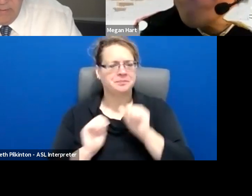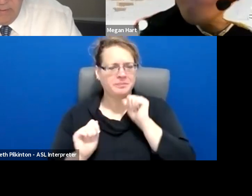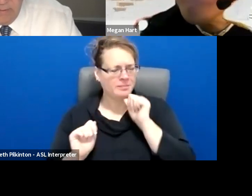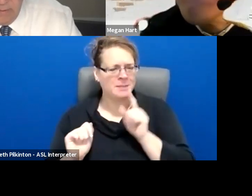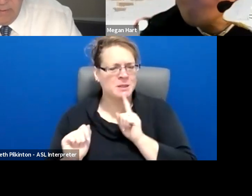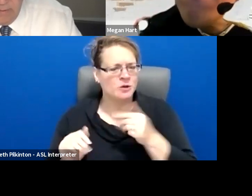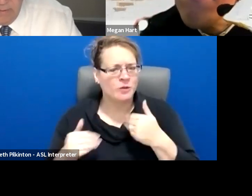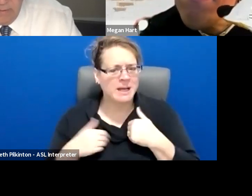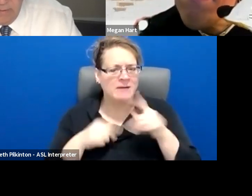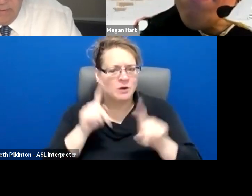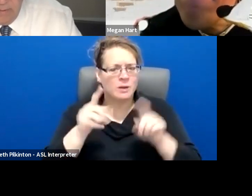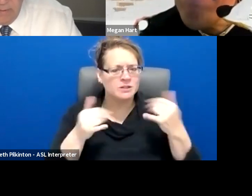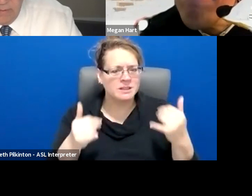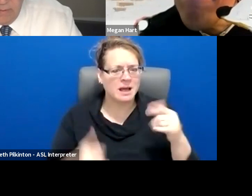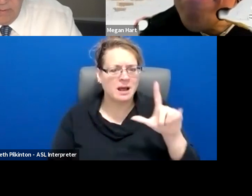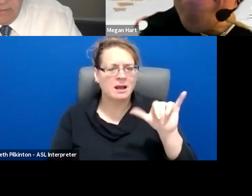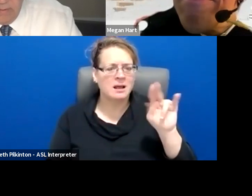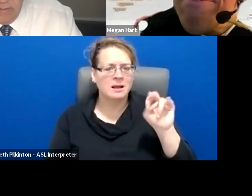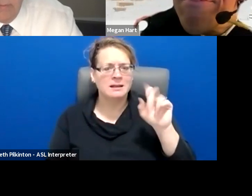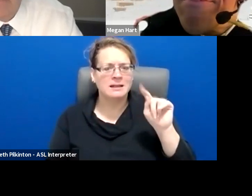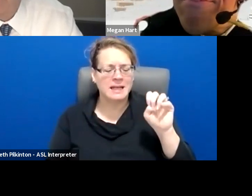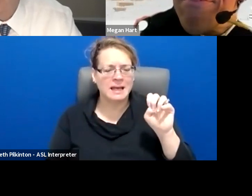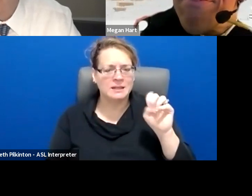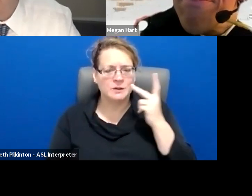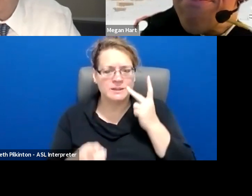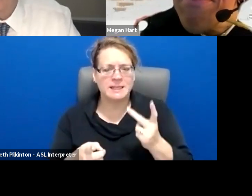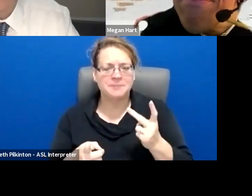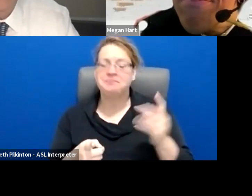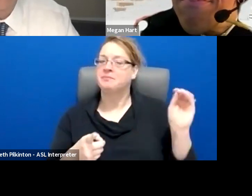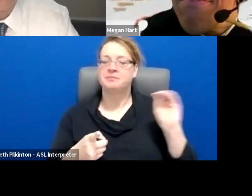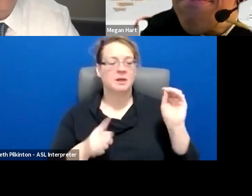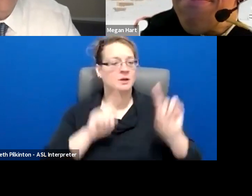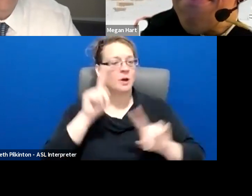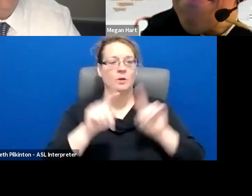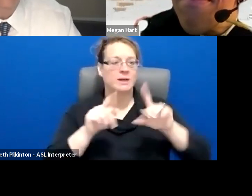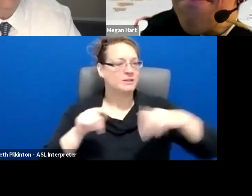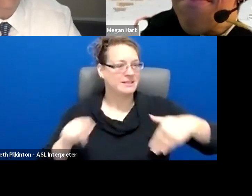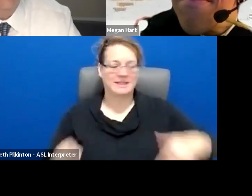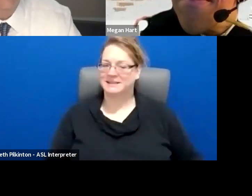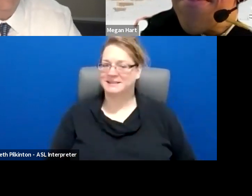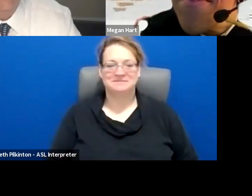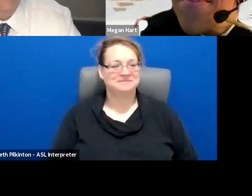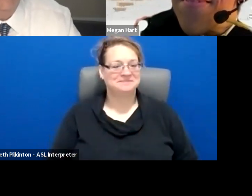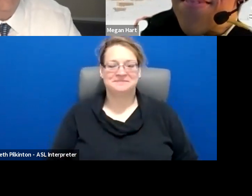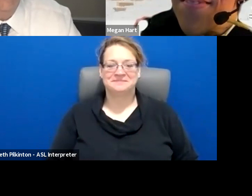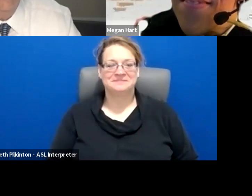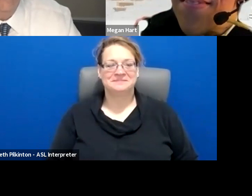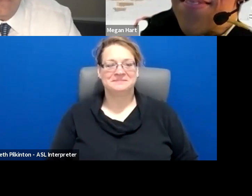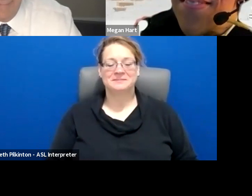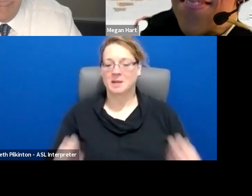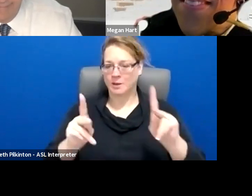We have a ton of people from libraries so shout out to libraries across the state. I do not know if we have a question queued up or if anybody is ready now.